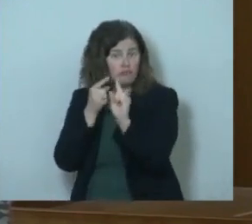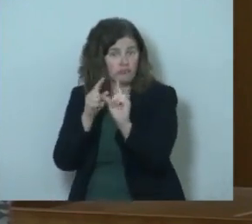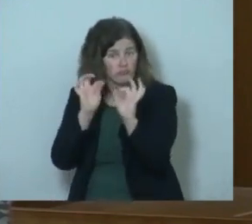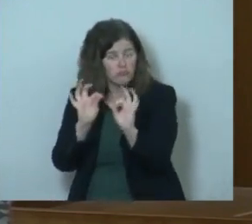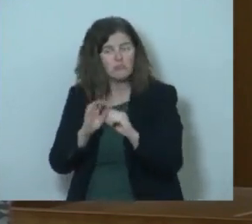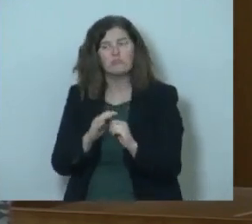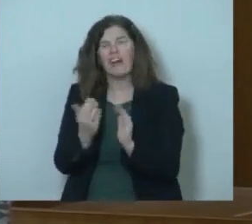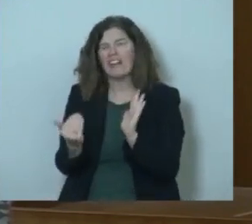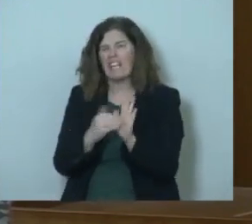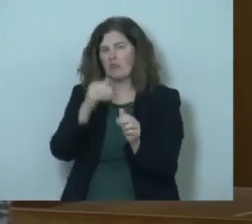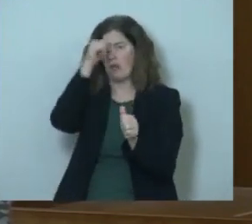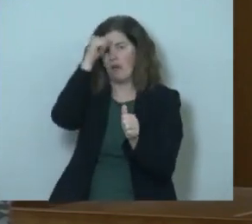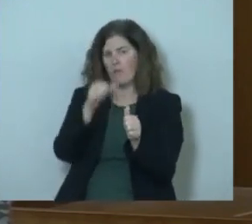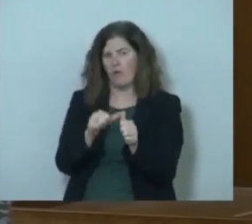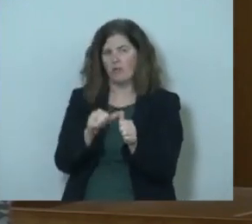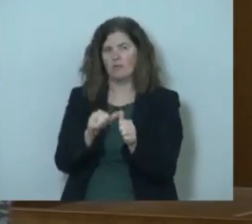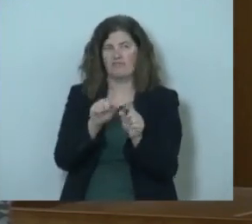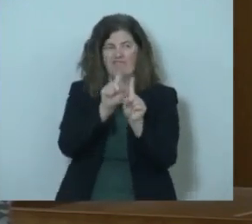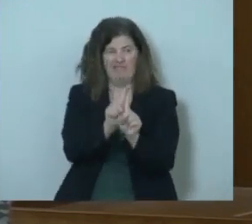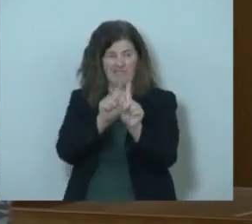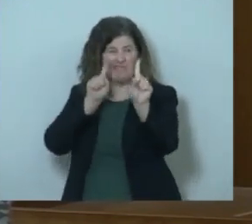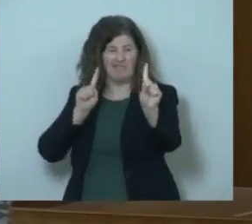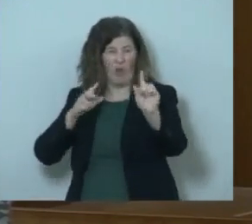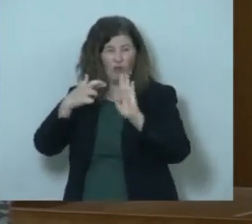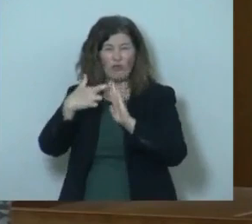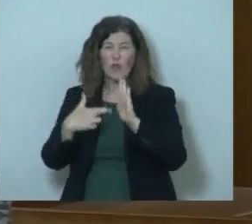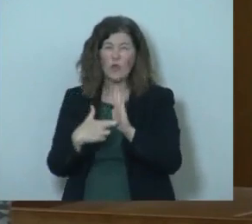CONTACT TRACING HAS BEEN AUTOMATED.